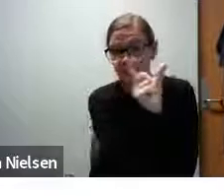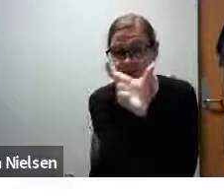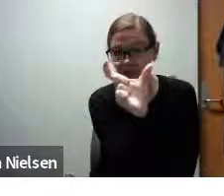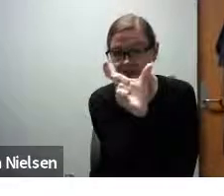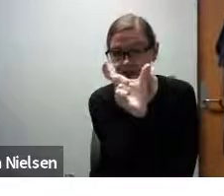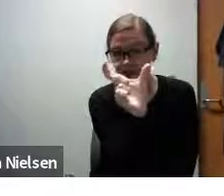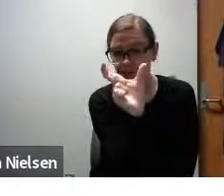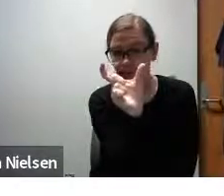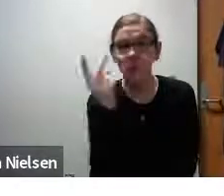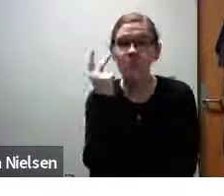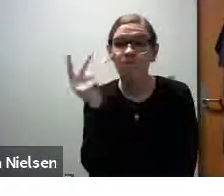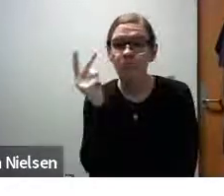Okay, is everybody see that